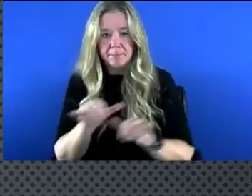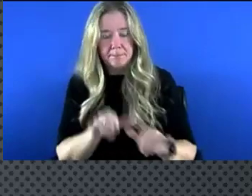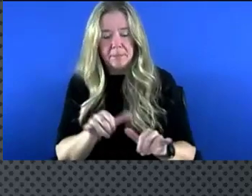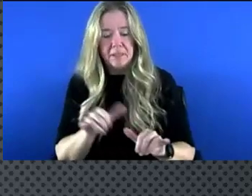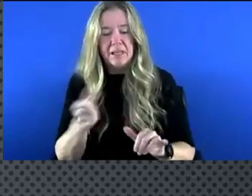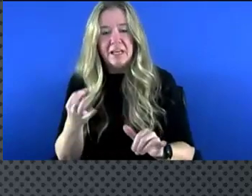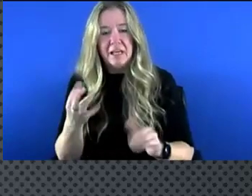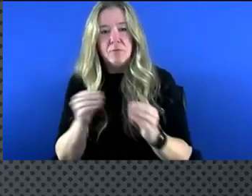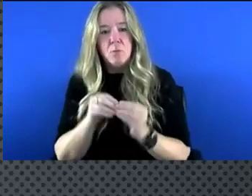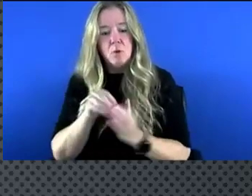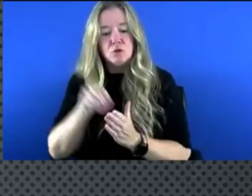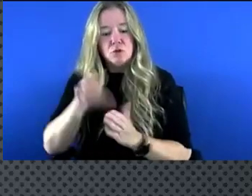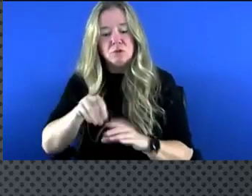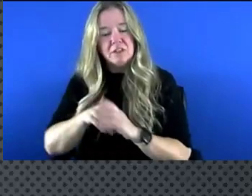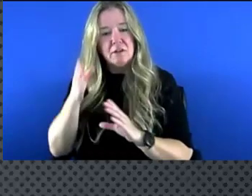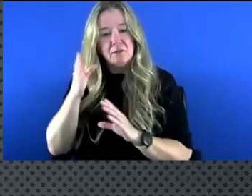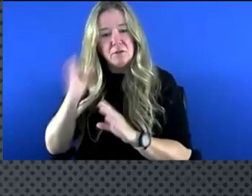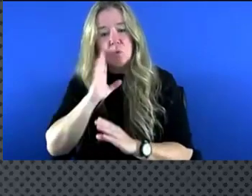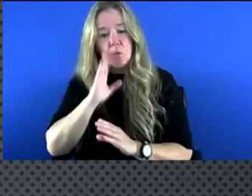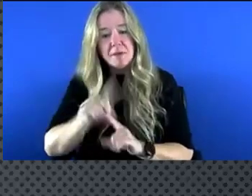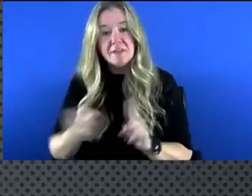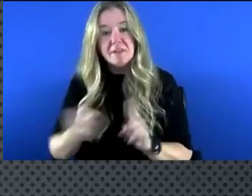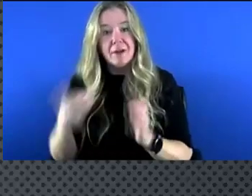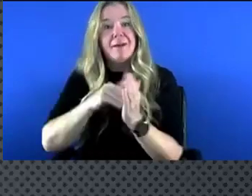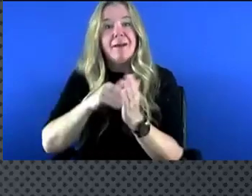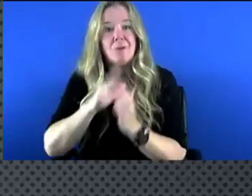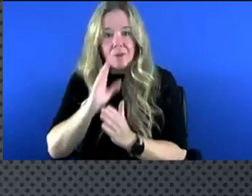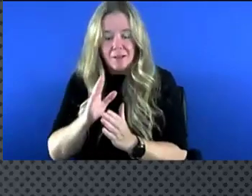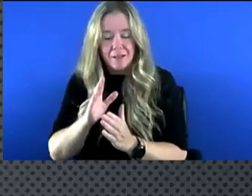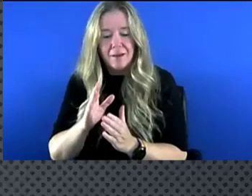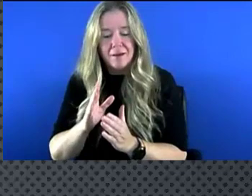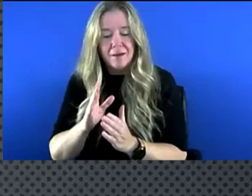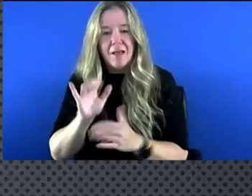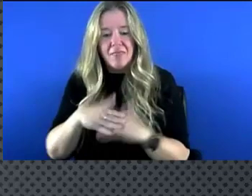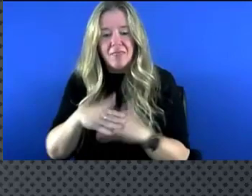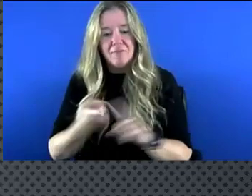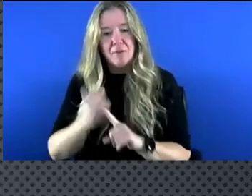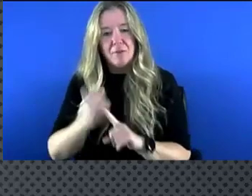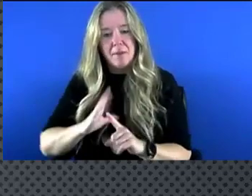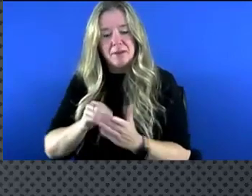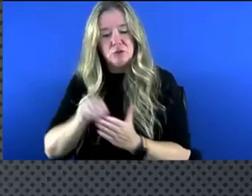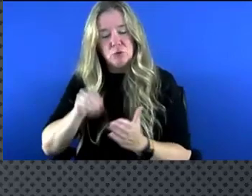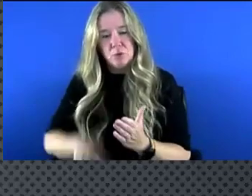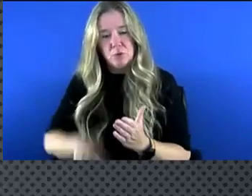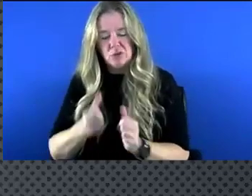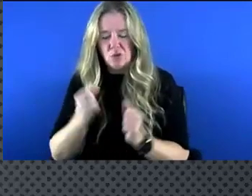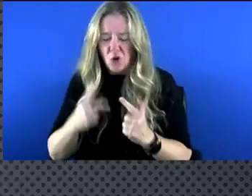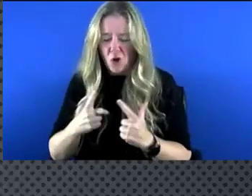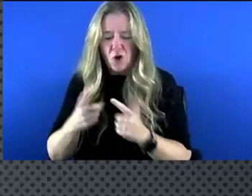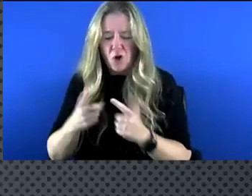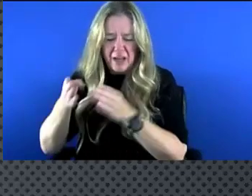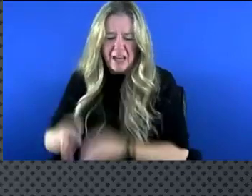in the future, they're going to look very different than the students you've had in the past. And so there's really no shame,